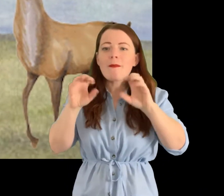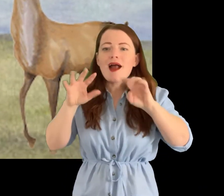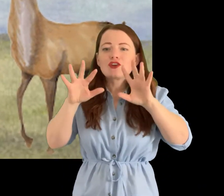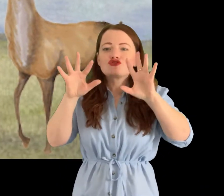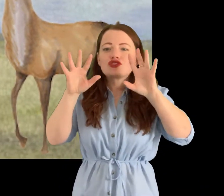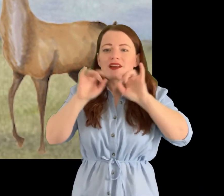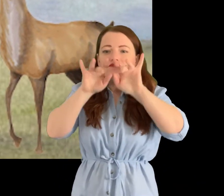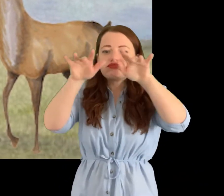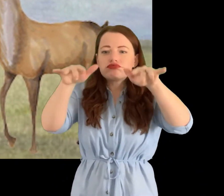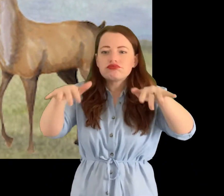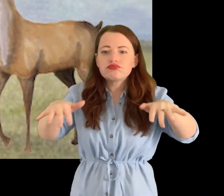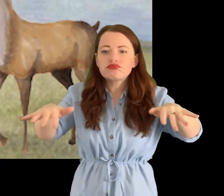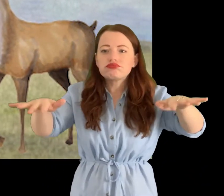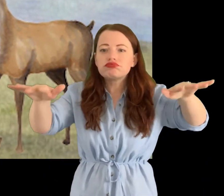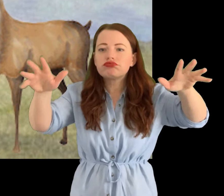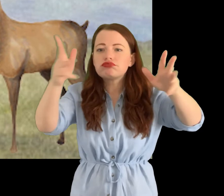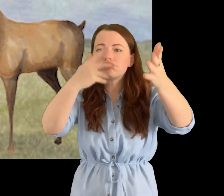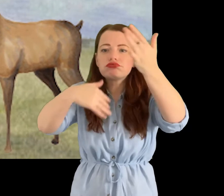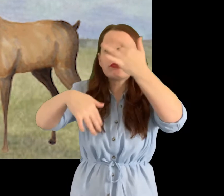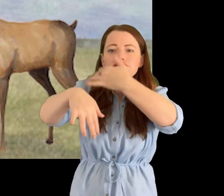Magic fountains of arboreal, auras